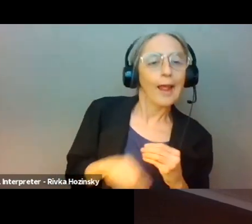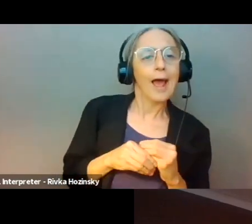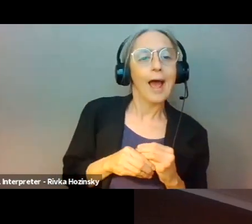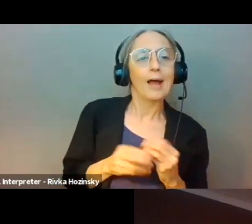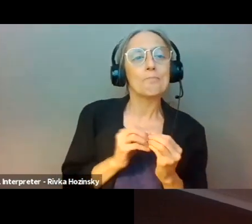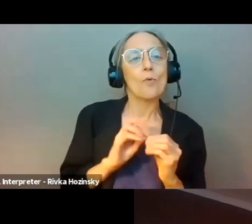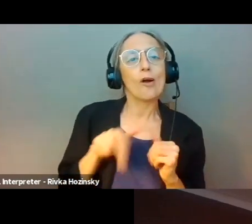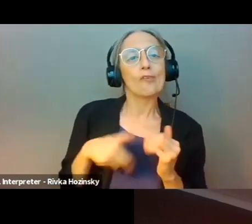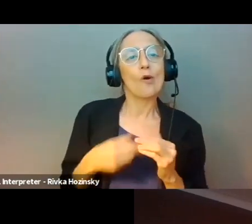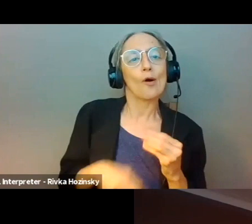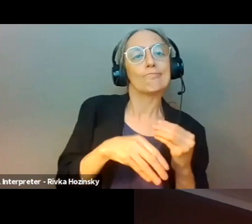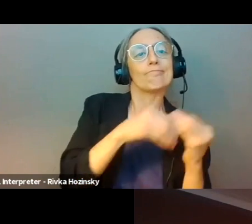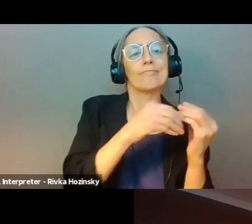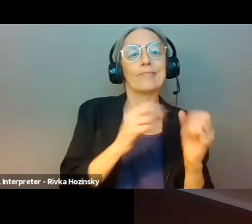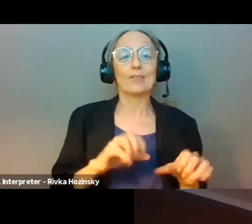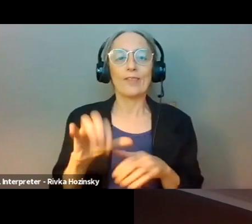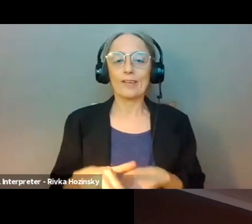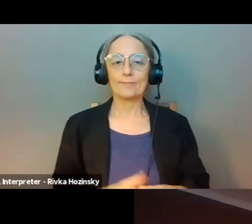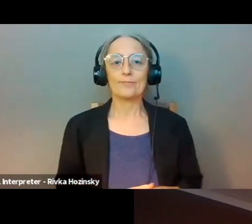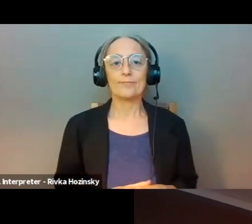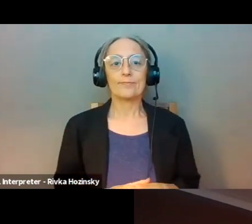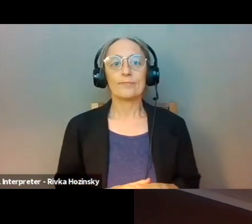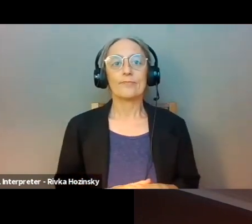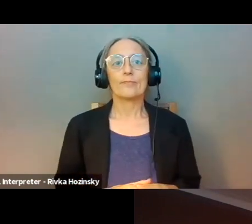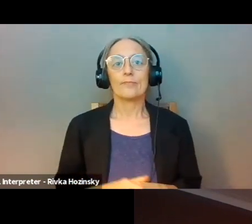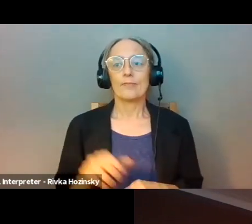And I will say thanks for the comment from Marcus in the chat of just partner.